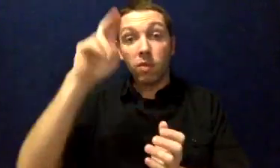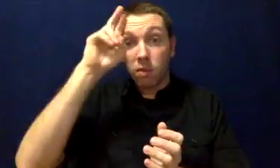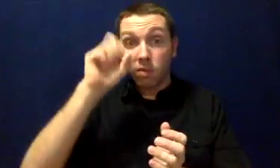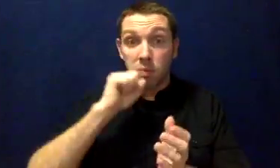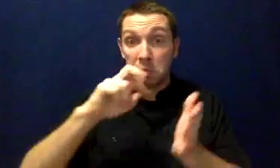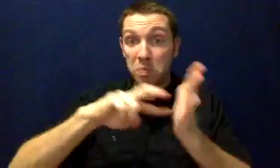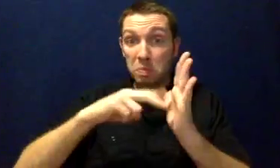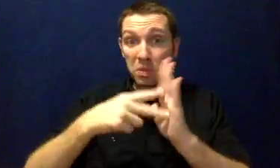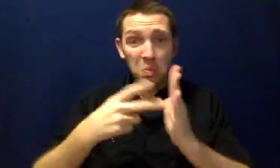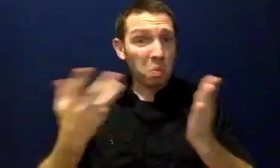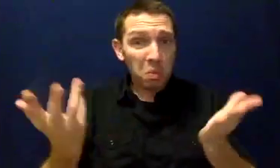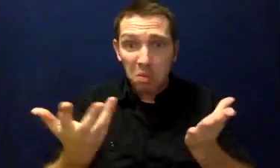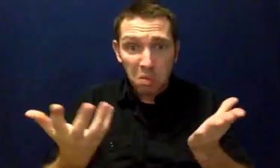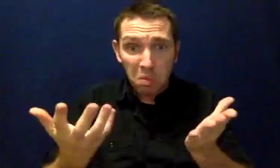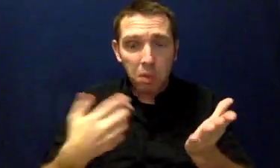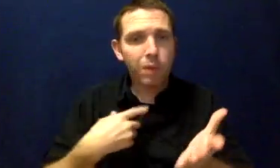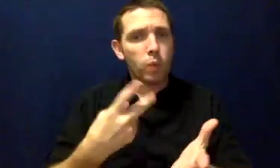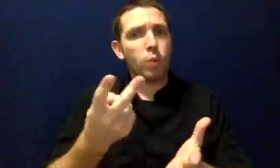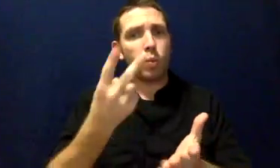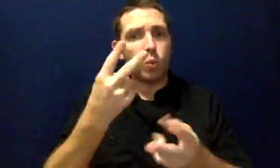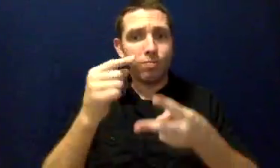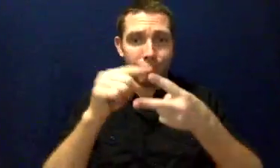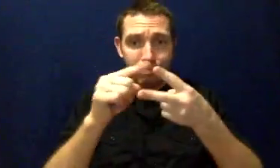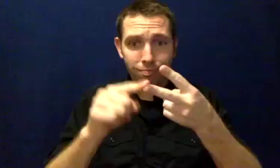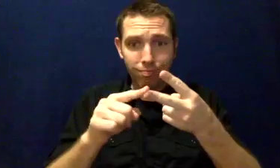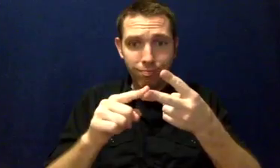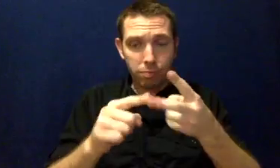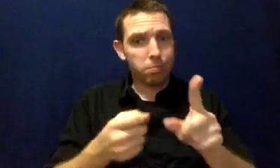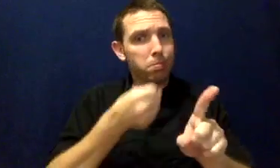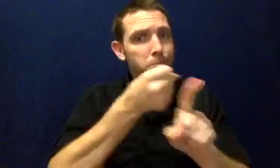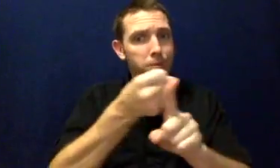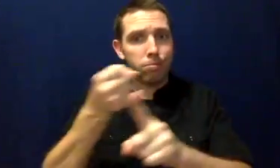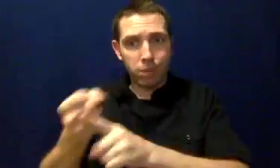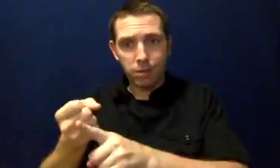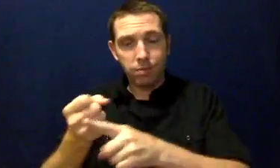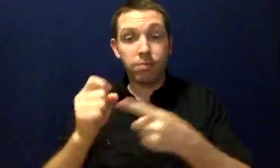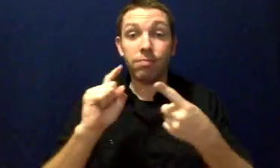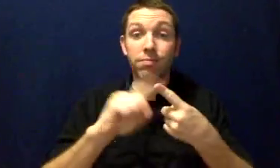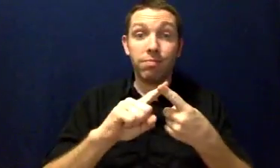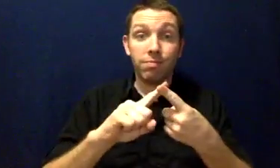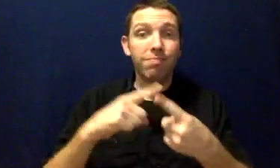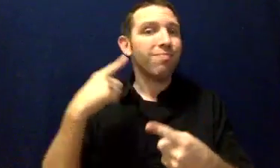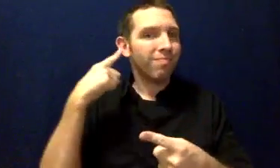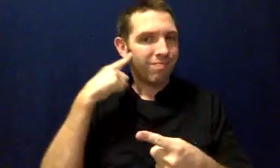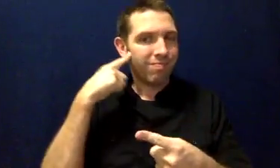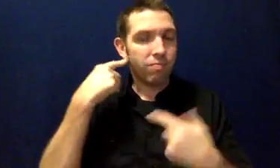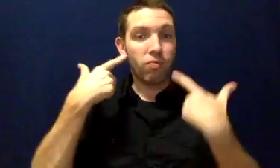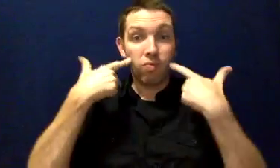What IS Usher syndrome?? Usher impacts two main areas The first is hearing.